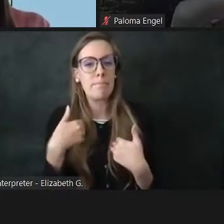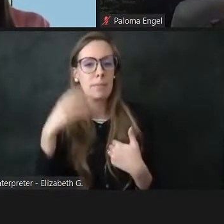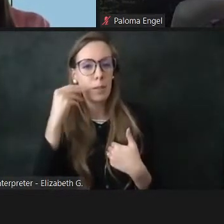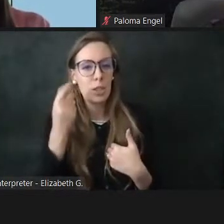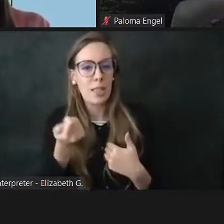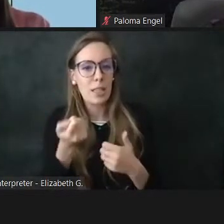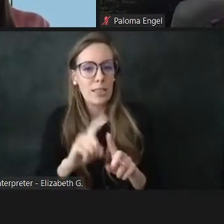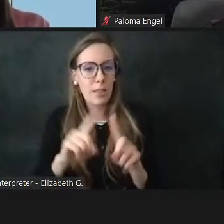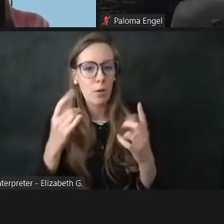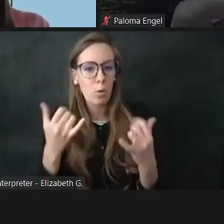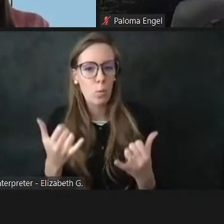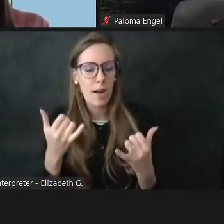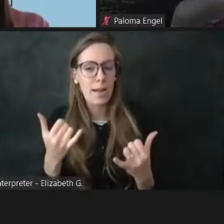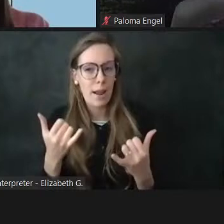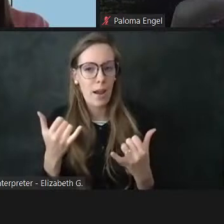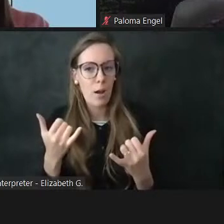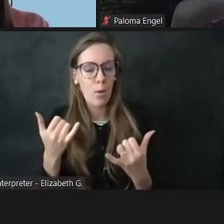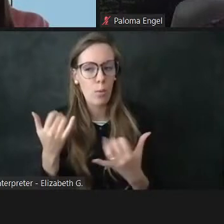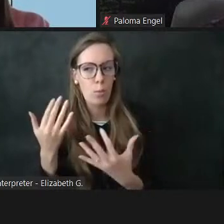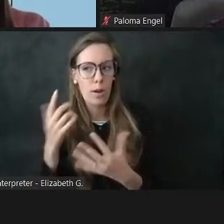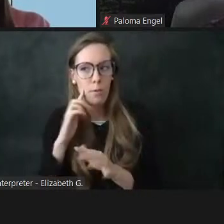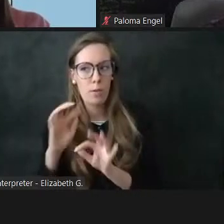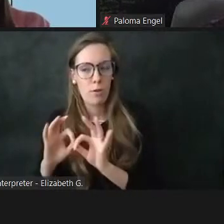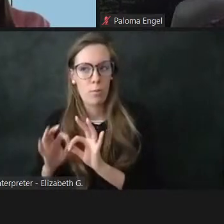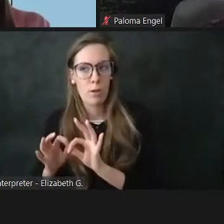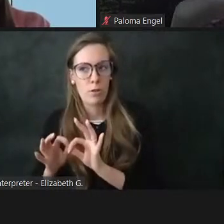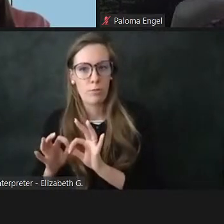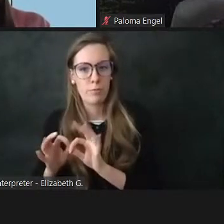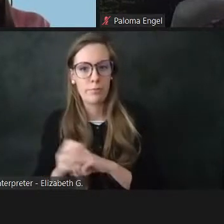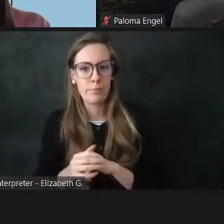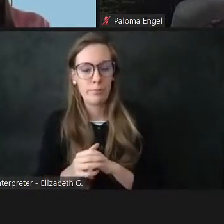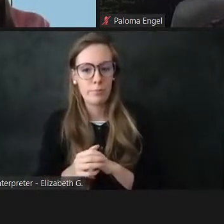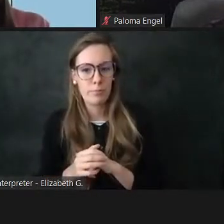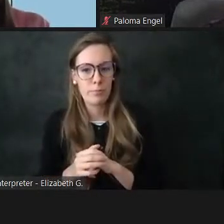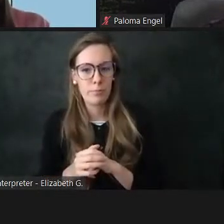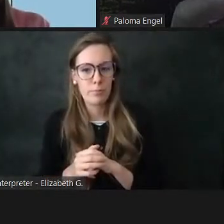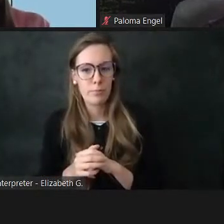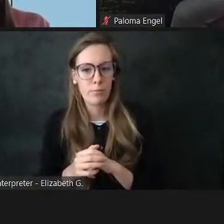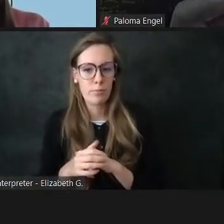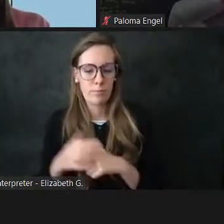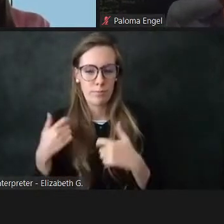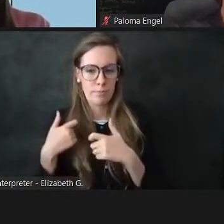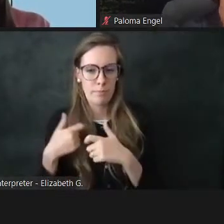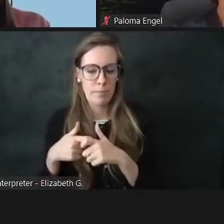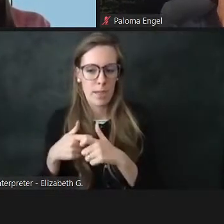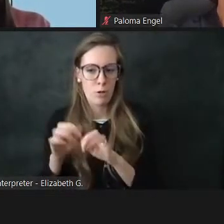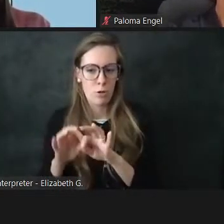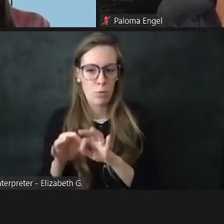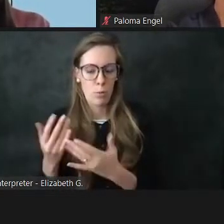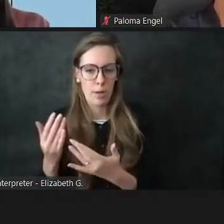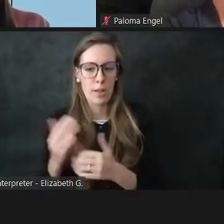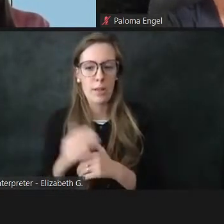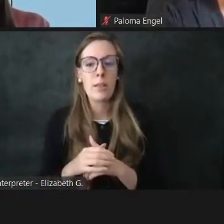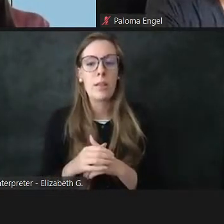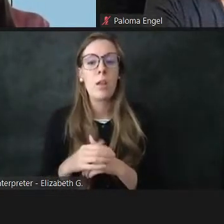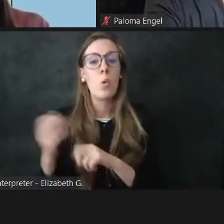the rest of the population has been WEA vaccinated. And so we will be back to